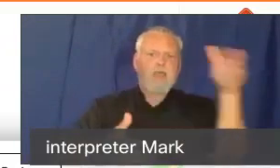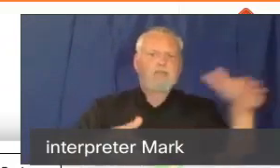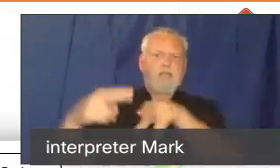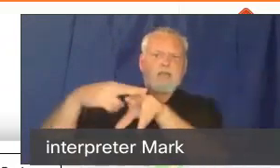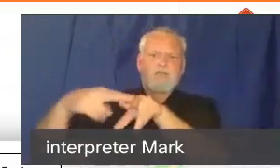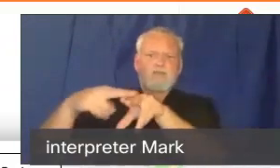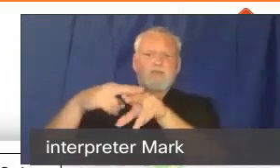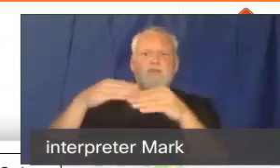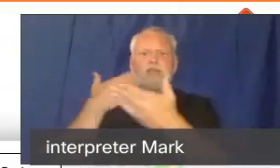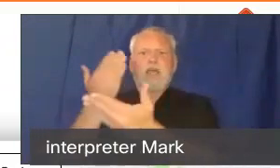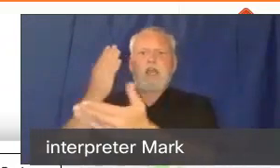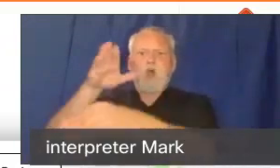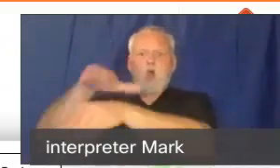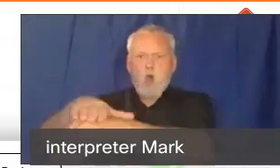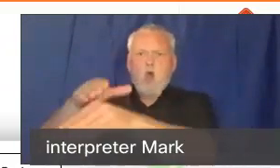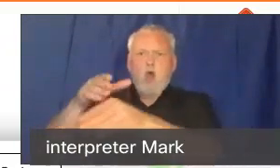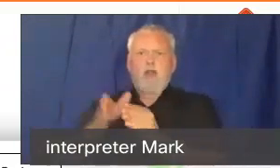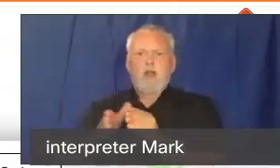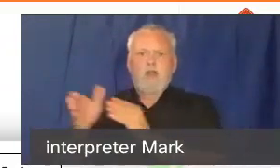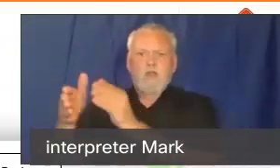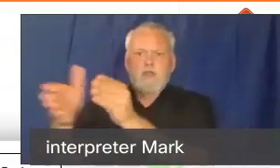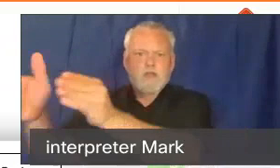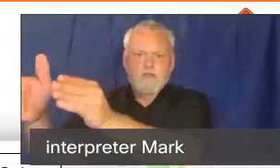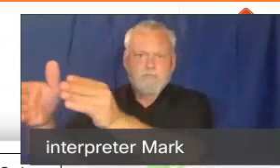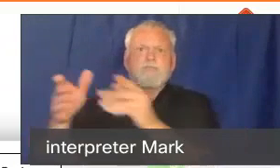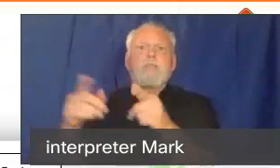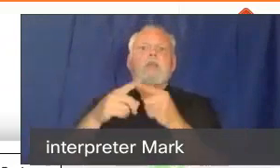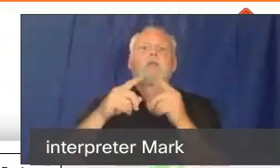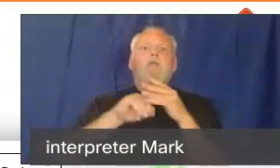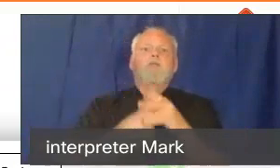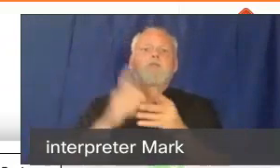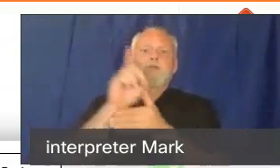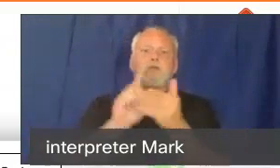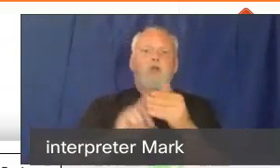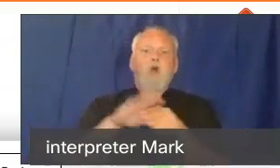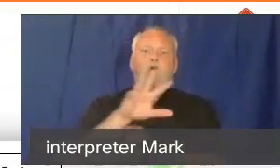And then, as we mentioned before, we're going to start the design on the Western alignment.